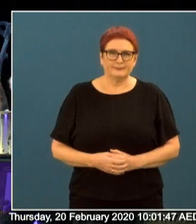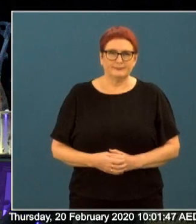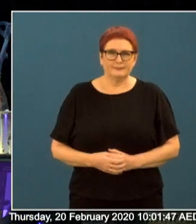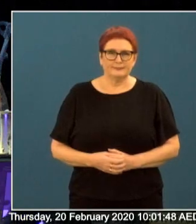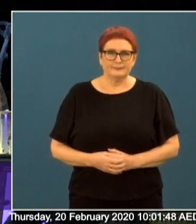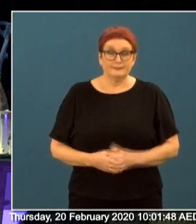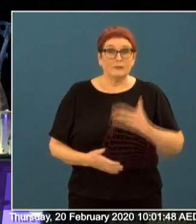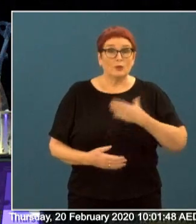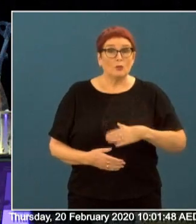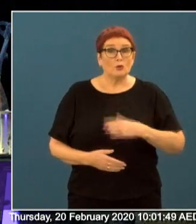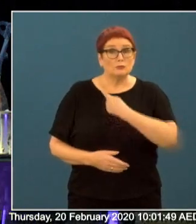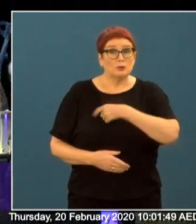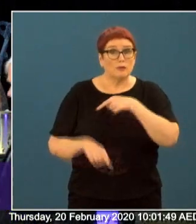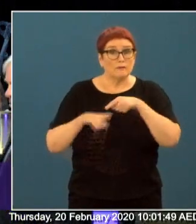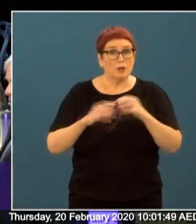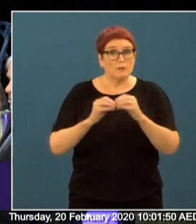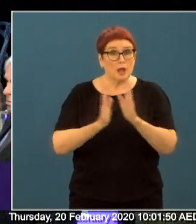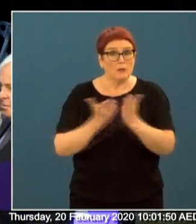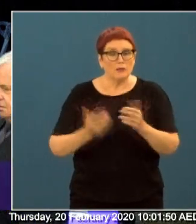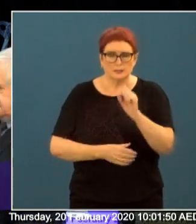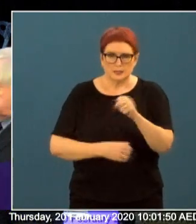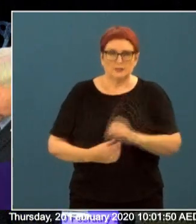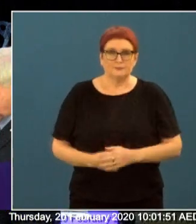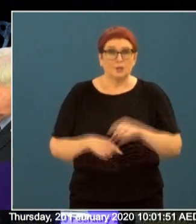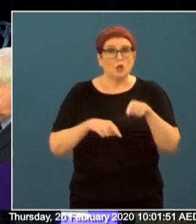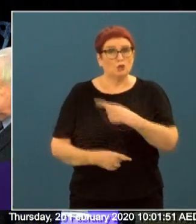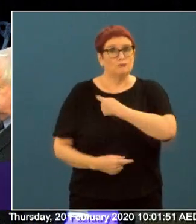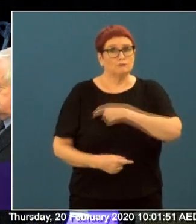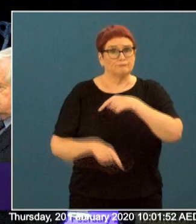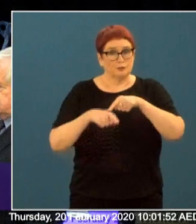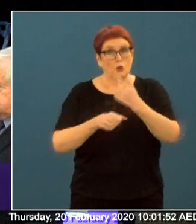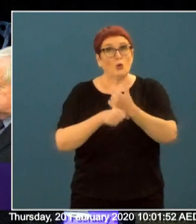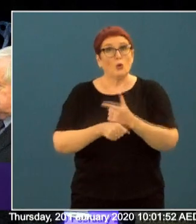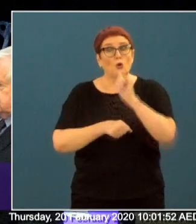STEPHEN ROSS LEEDER, SWORN (10:02am) Will you take the oath? PROFESSOR LEEDER: Yes. Do you swear by Almighty God that the evidence you shall give